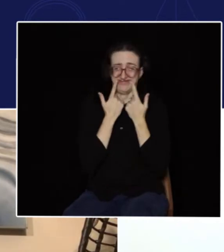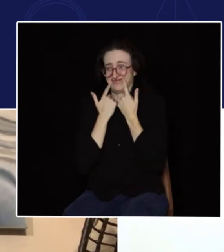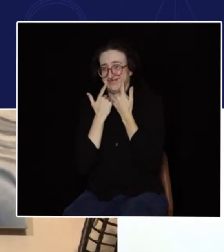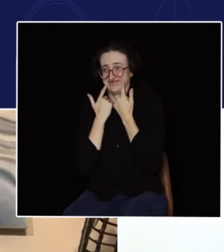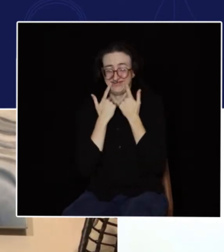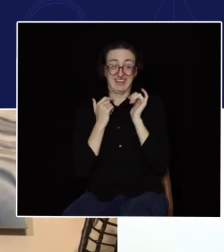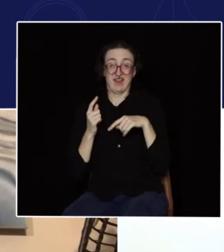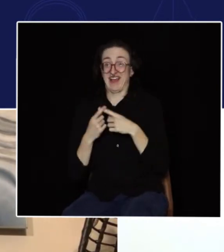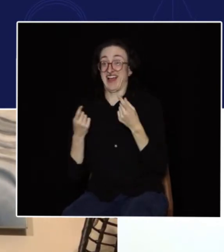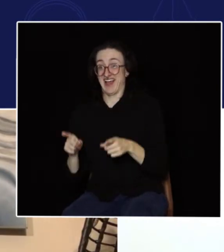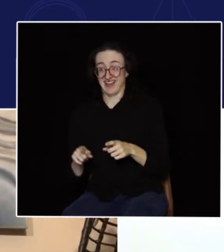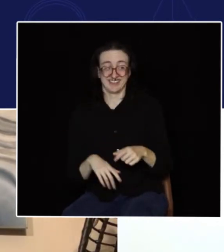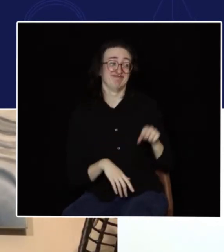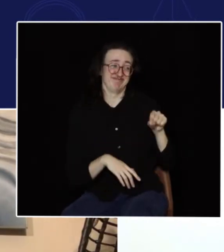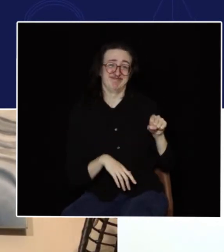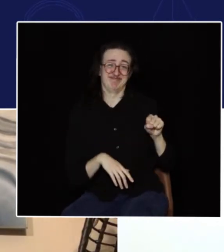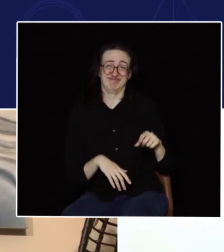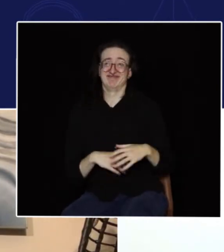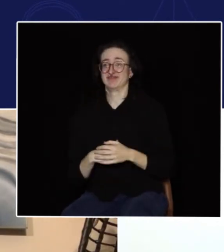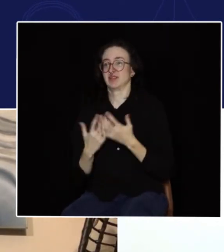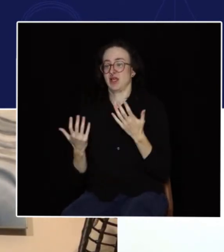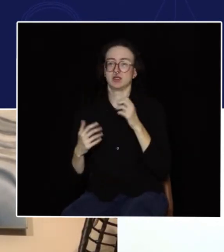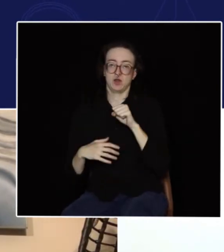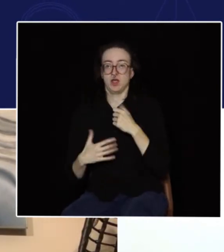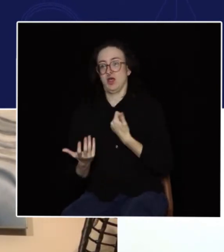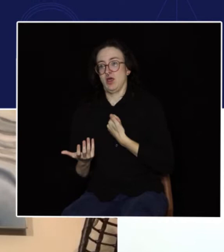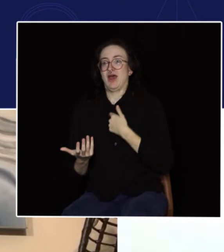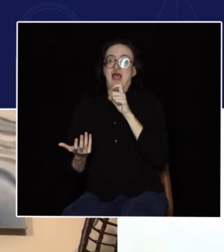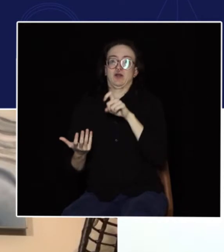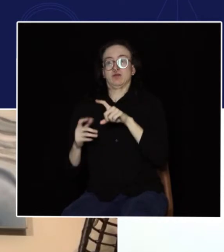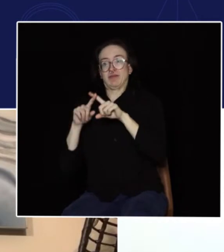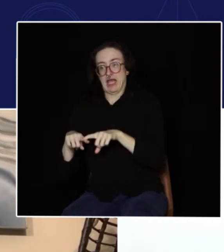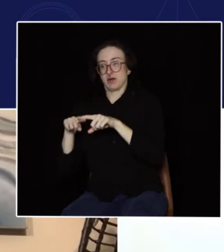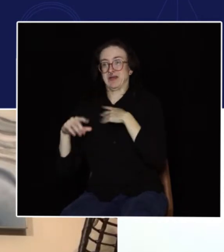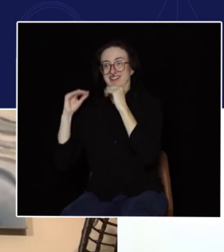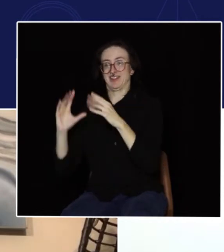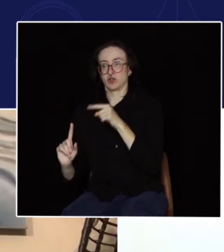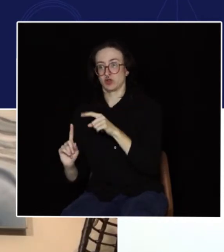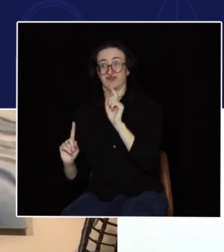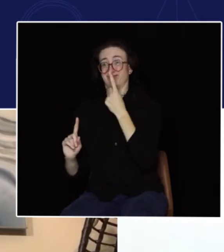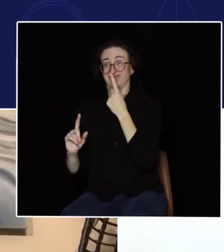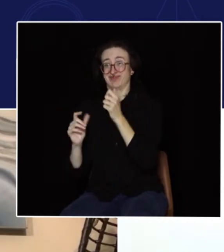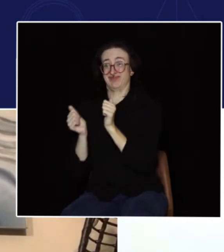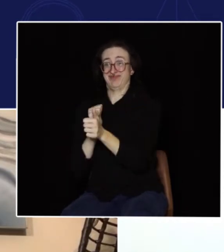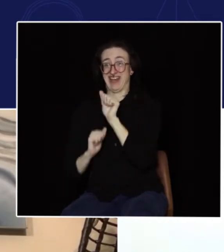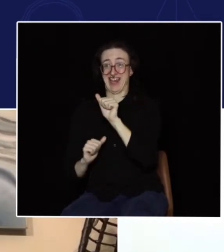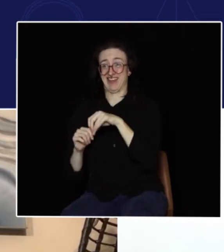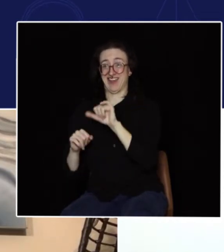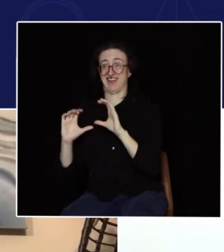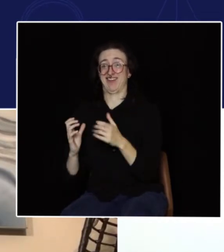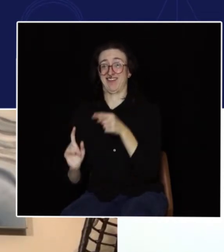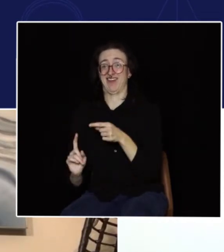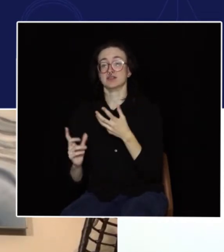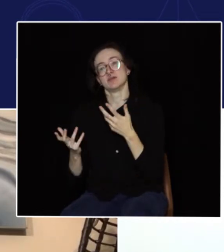[YABSERA:] Yeah, so -- so, I had to depend on my teacher just to get an ‘A’ from that class. But, yeah. Yeah.